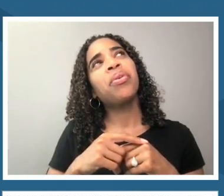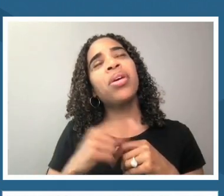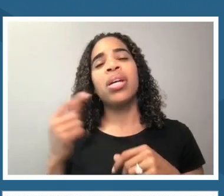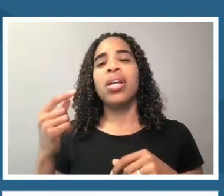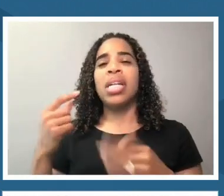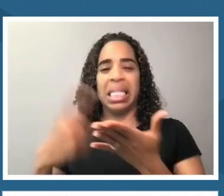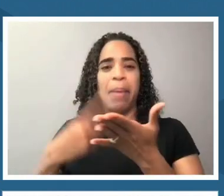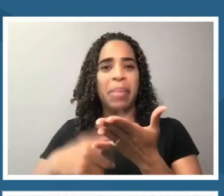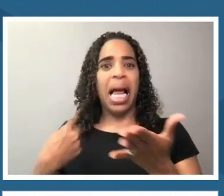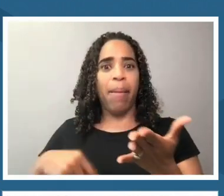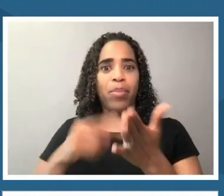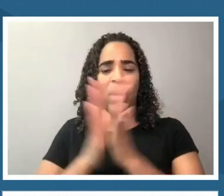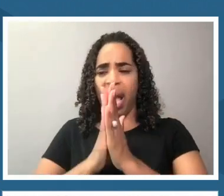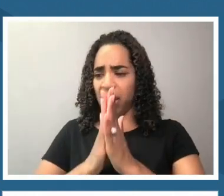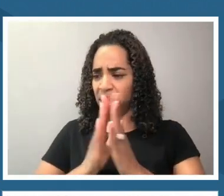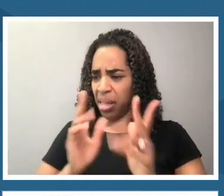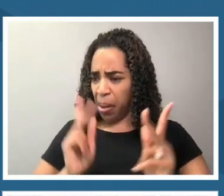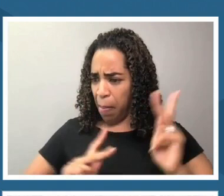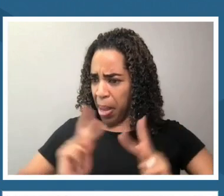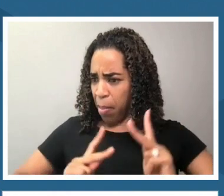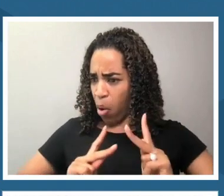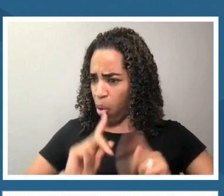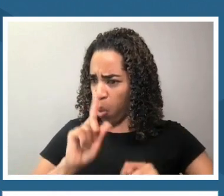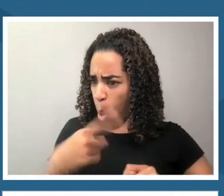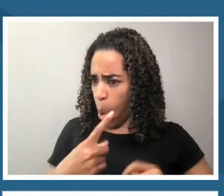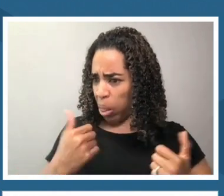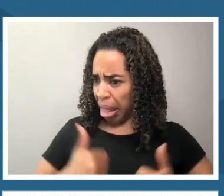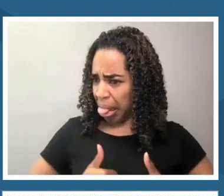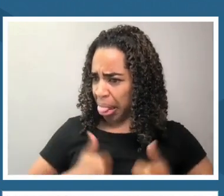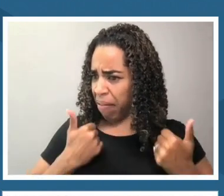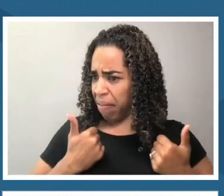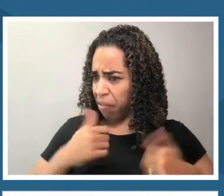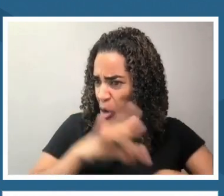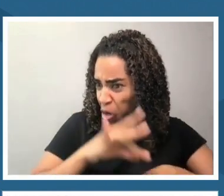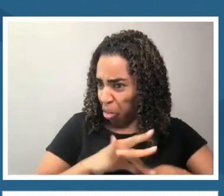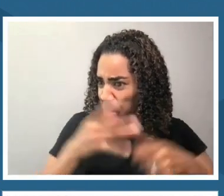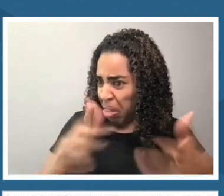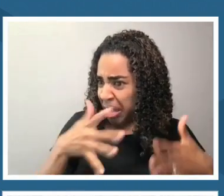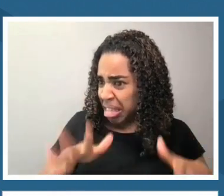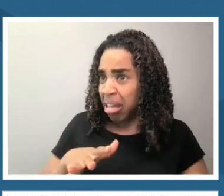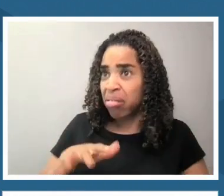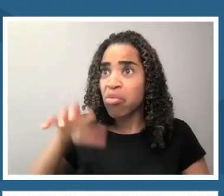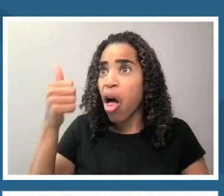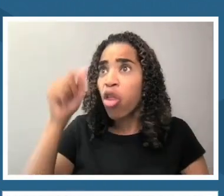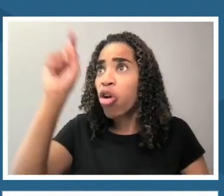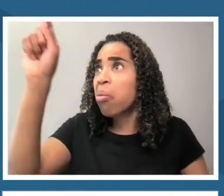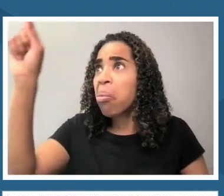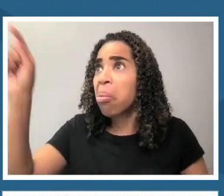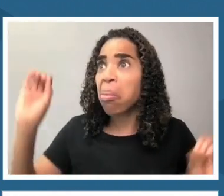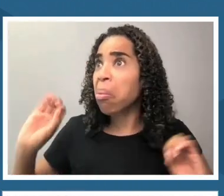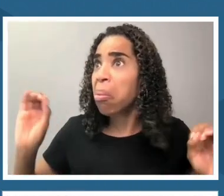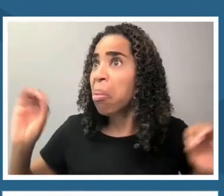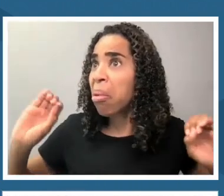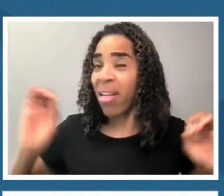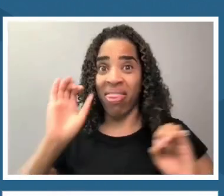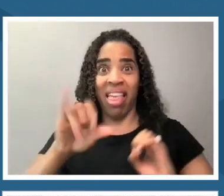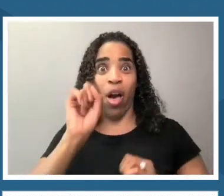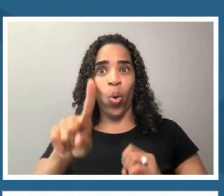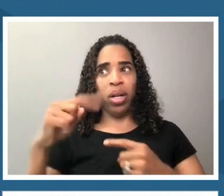there other worlds out there has been asked for a long time and i actually uh